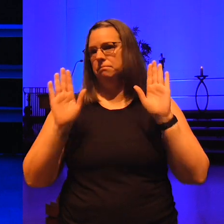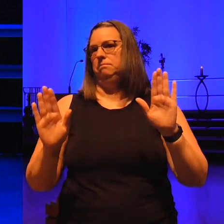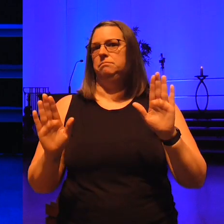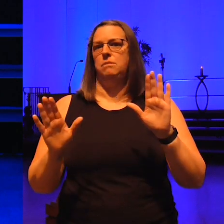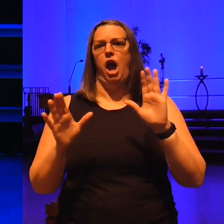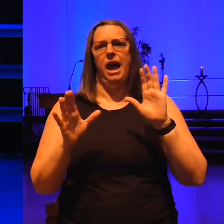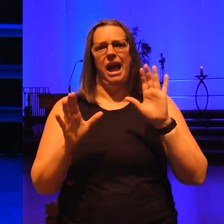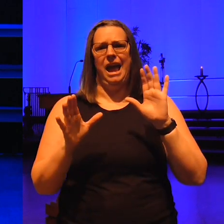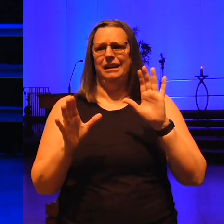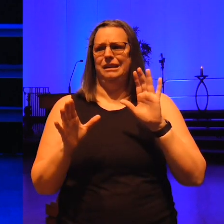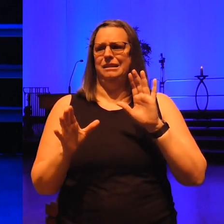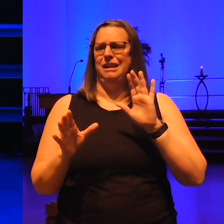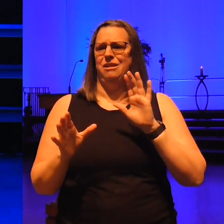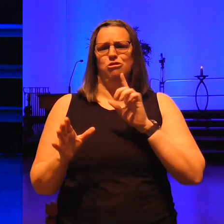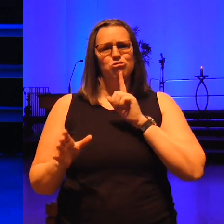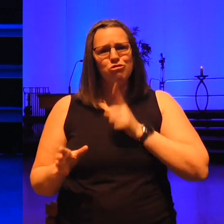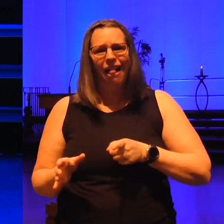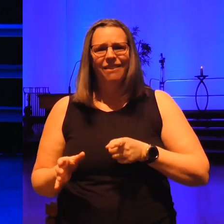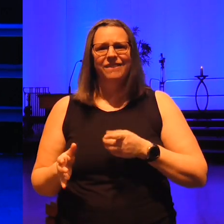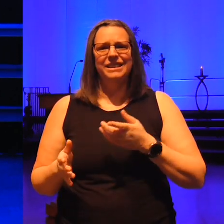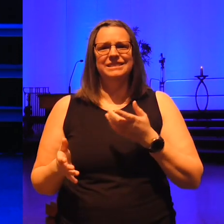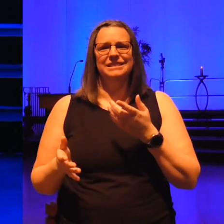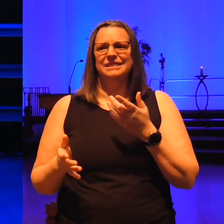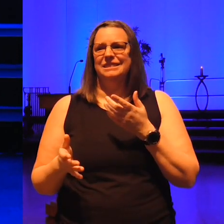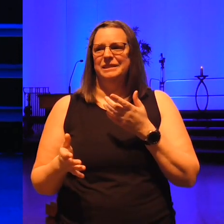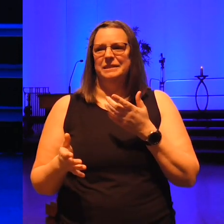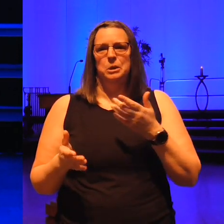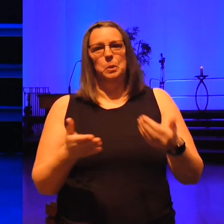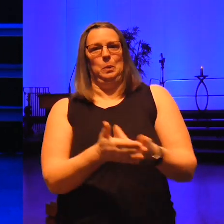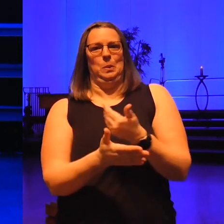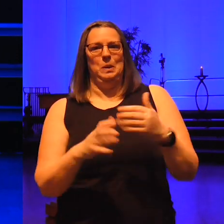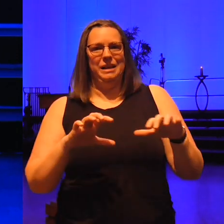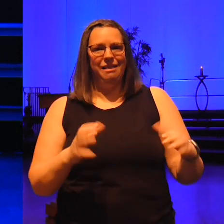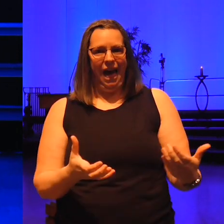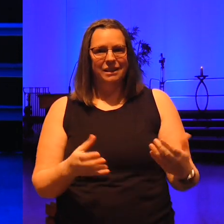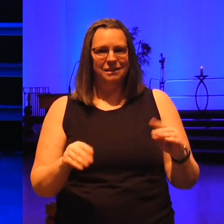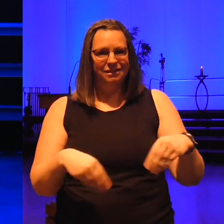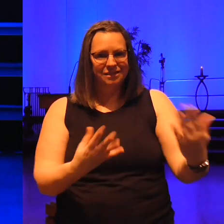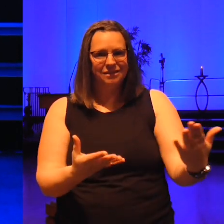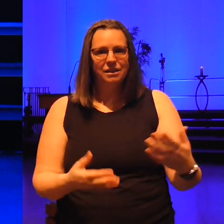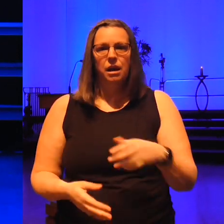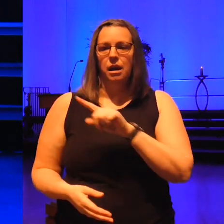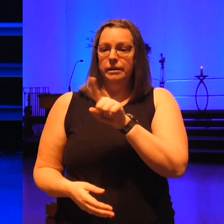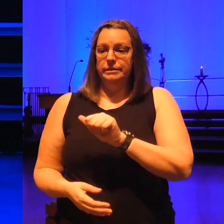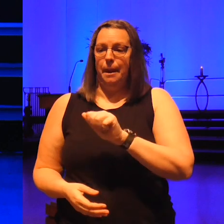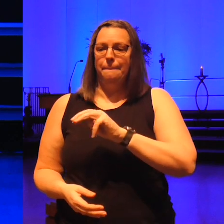um fresh offerings for you Reverend zamira is teaching an Interfaith class on Celtic